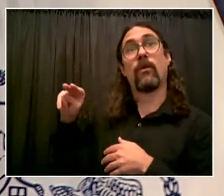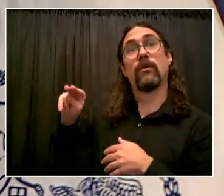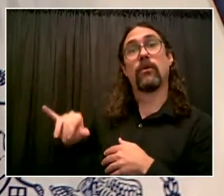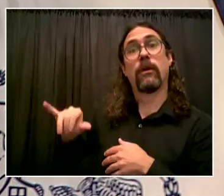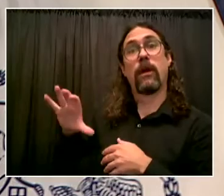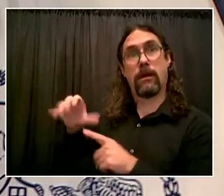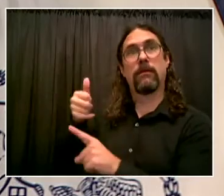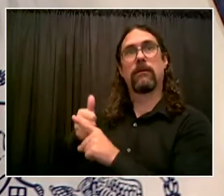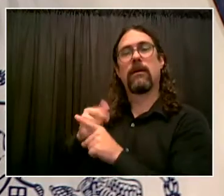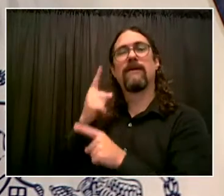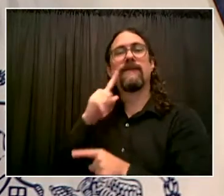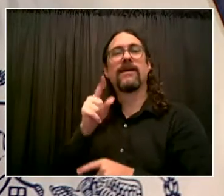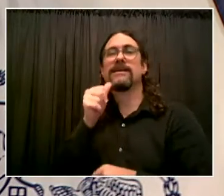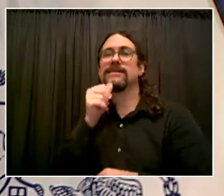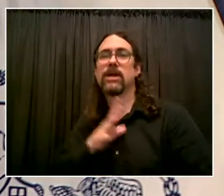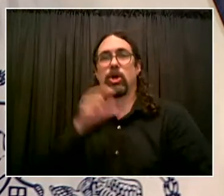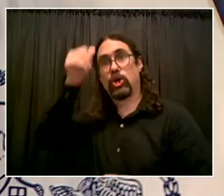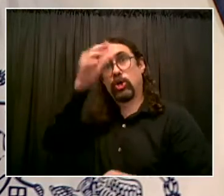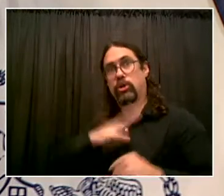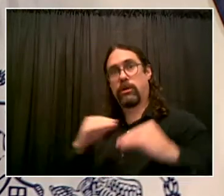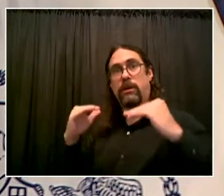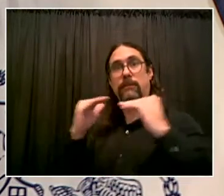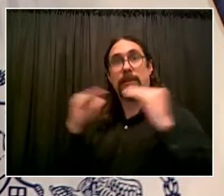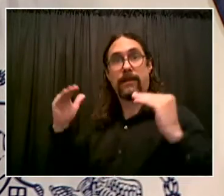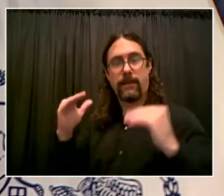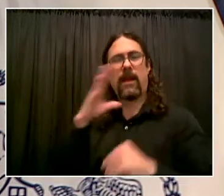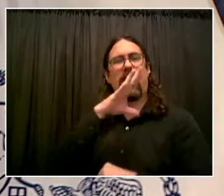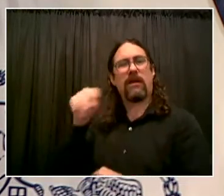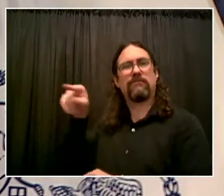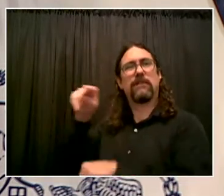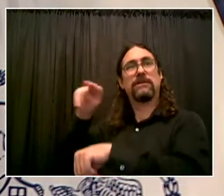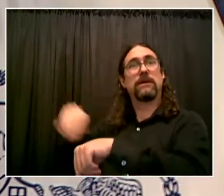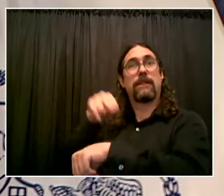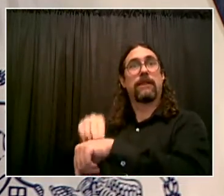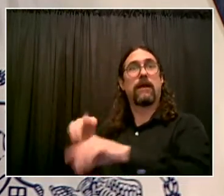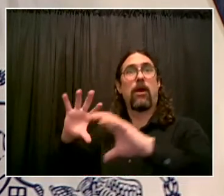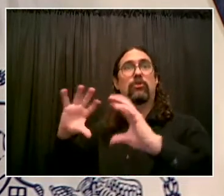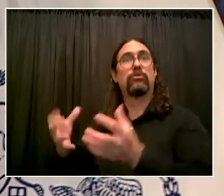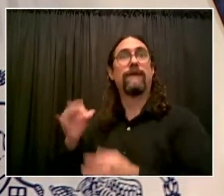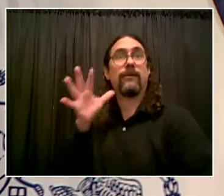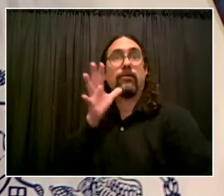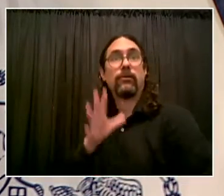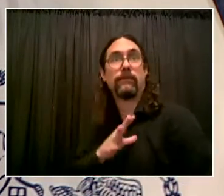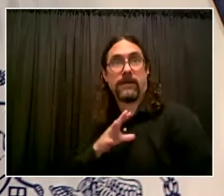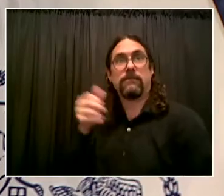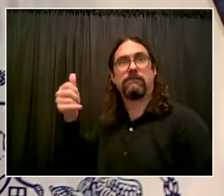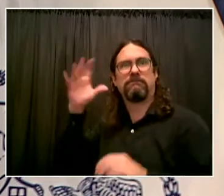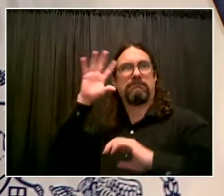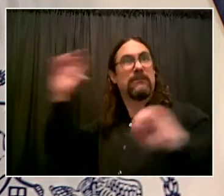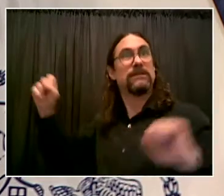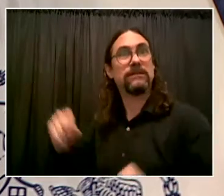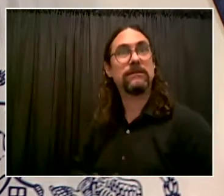ON GENDER EQUITY